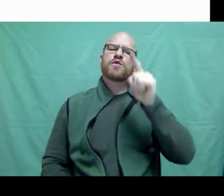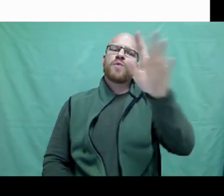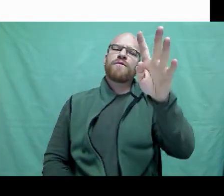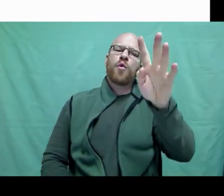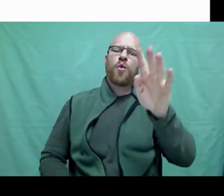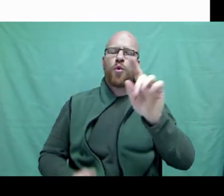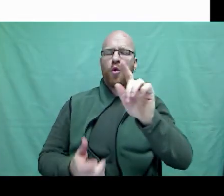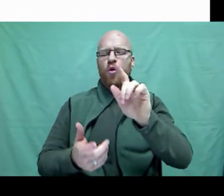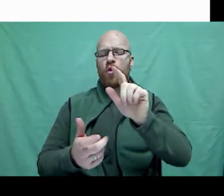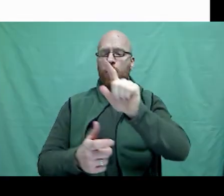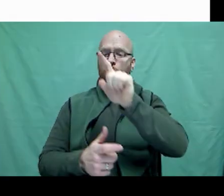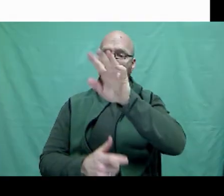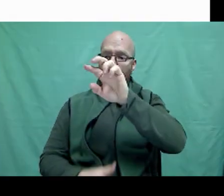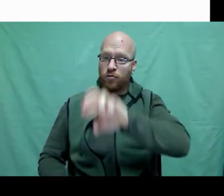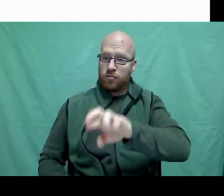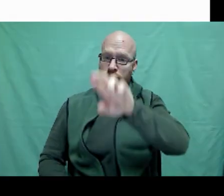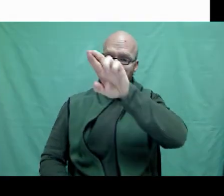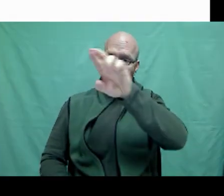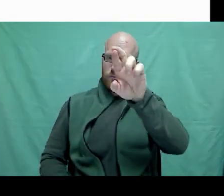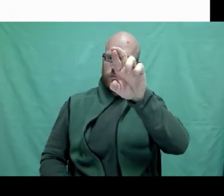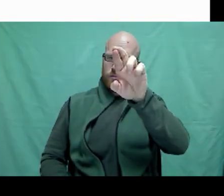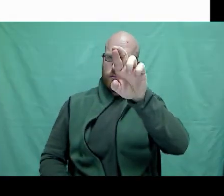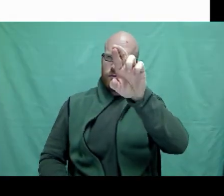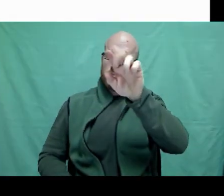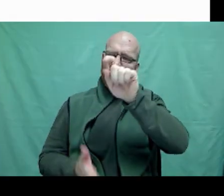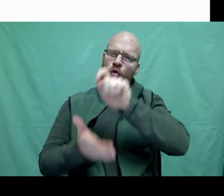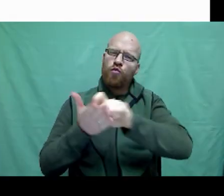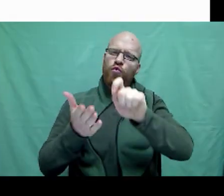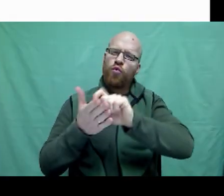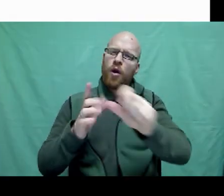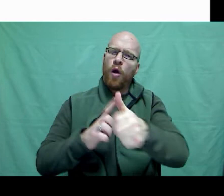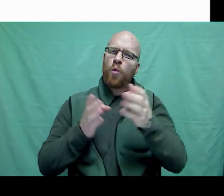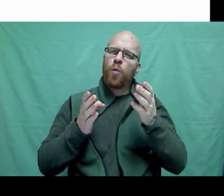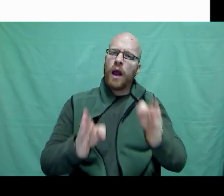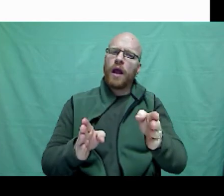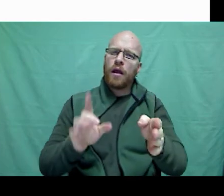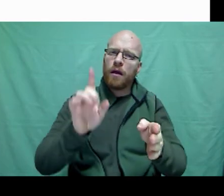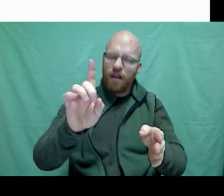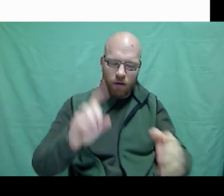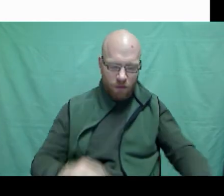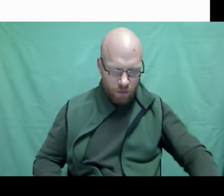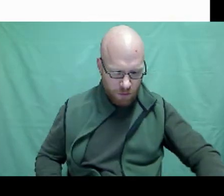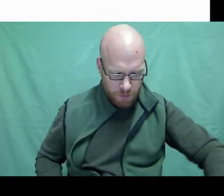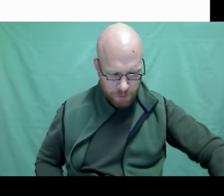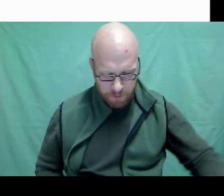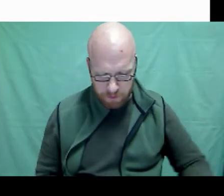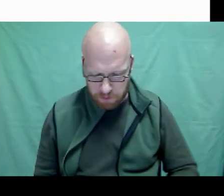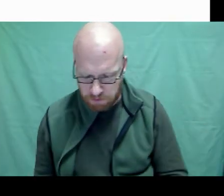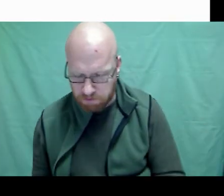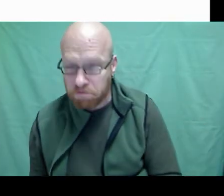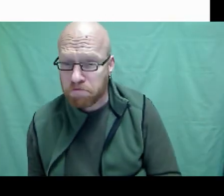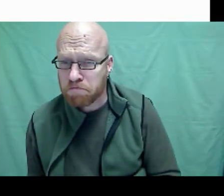If I choose 24 at the square 24, I can change it and I can write it a different way.